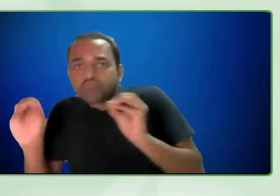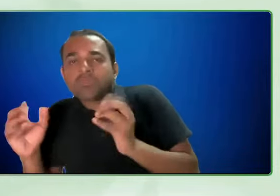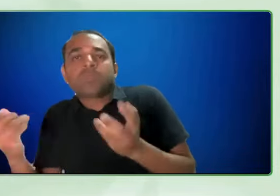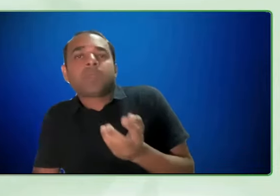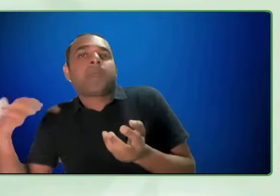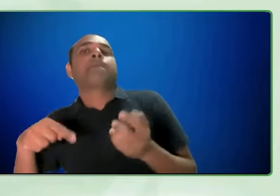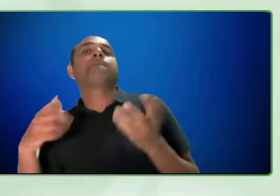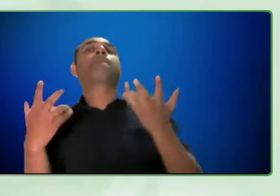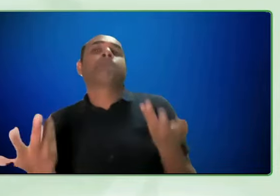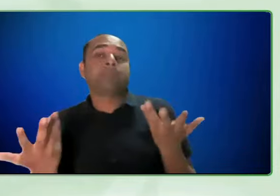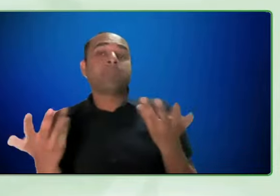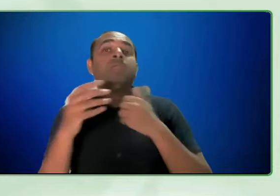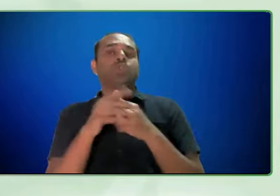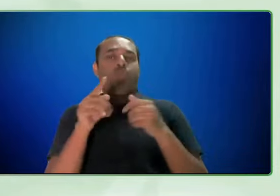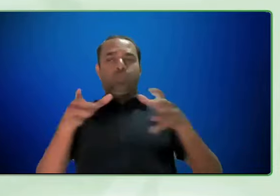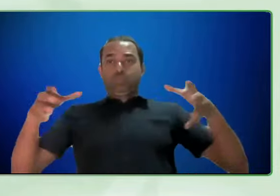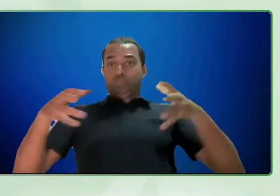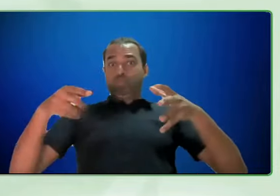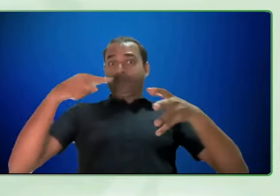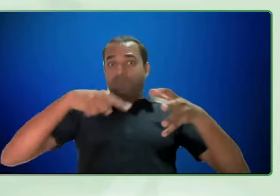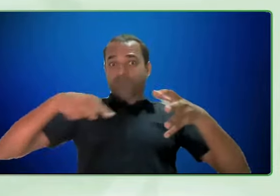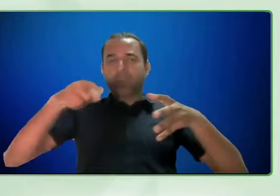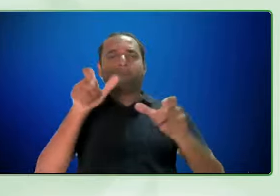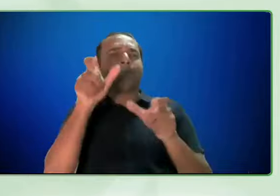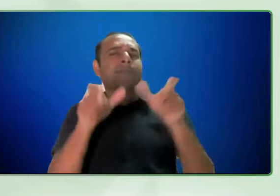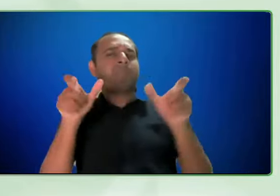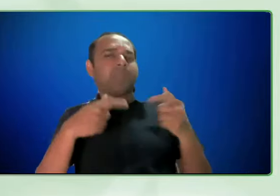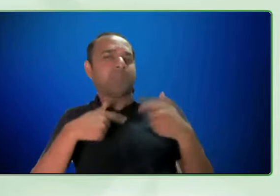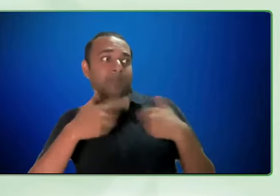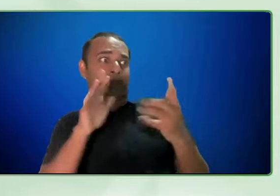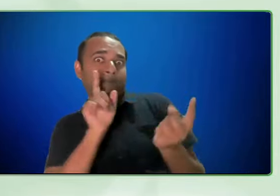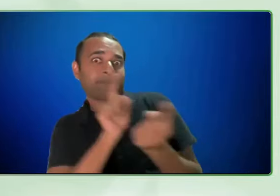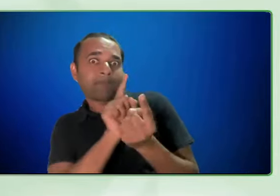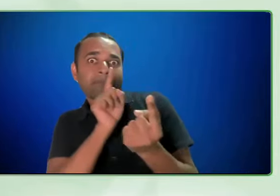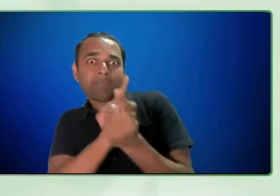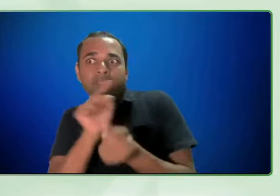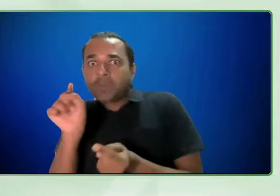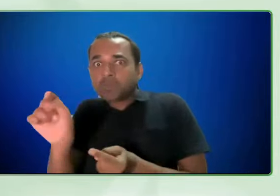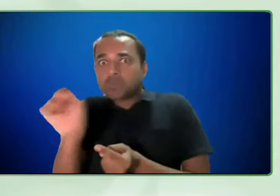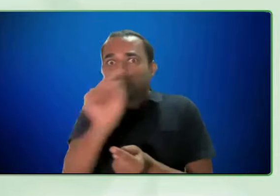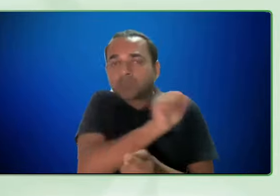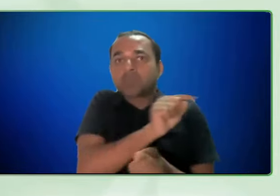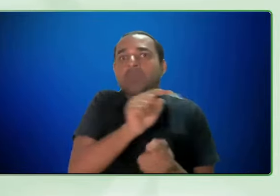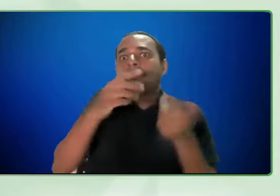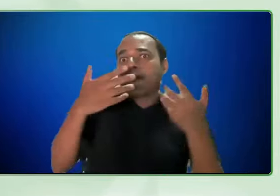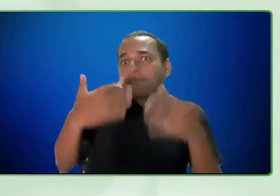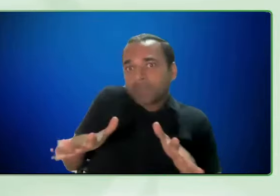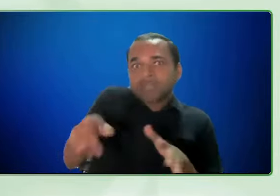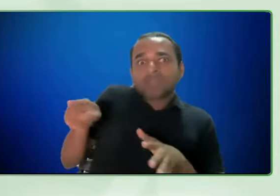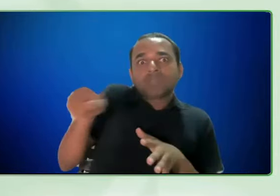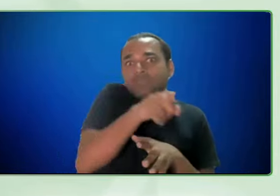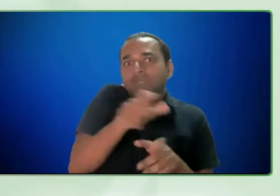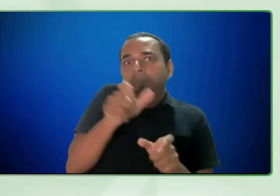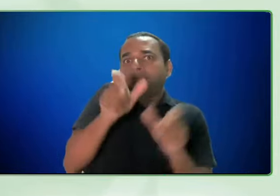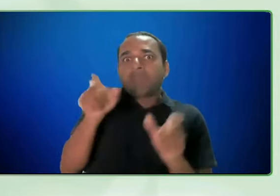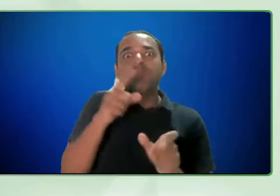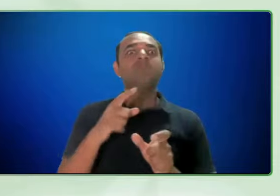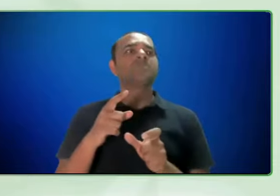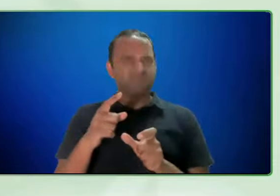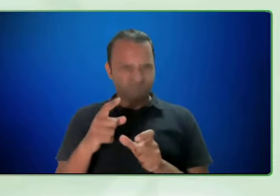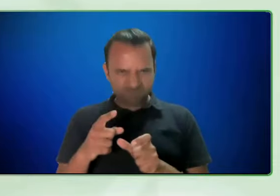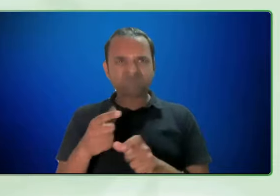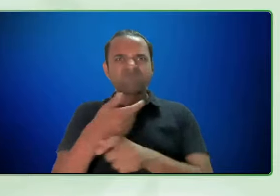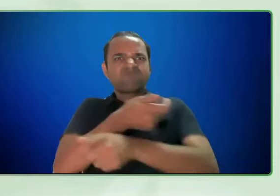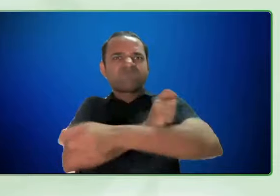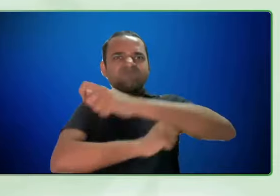that is where we talk and plan for the next budget India conference. Let's turn the table. I can ask